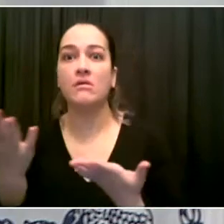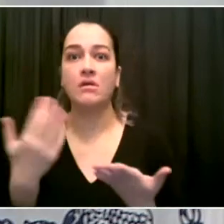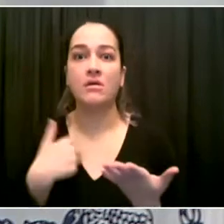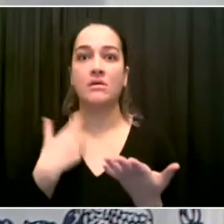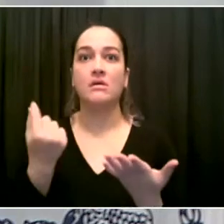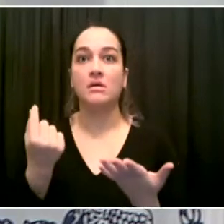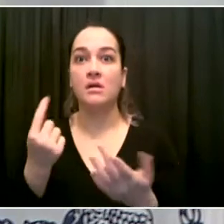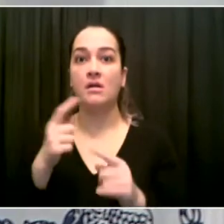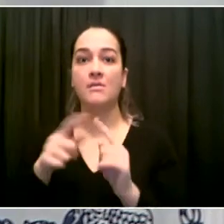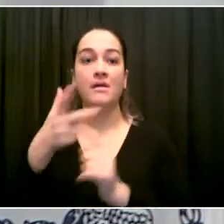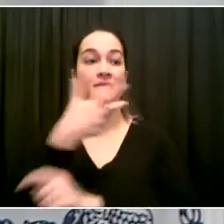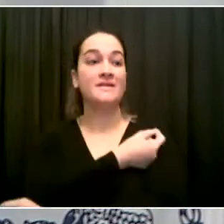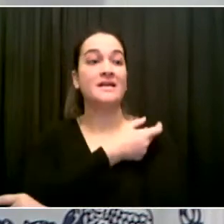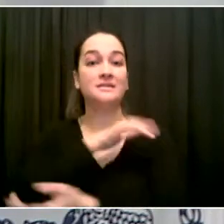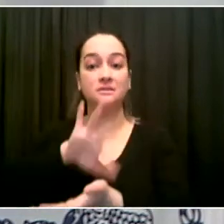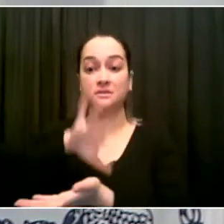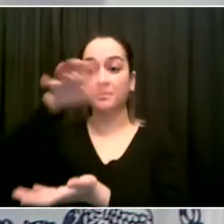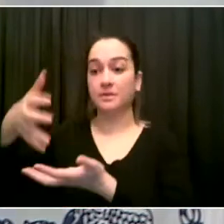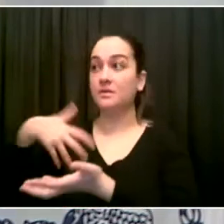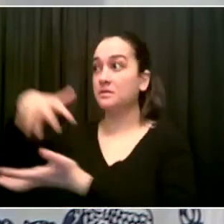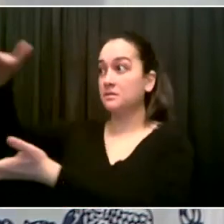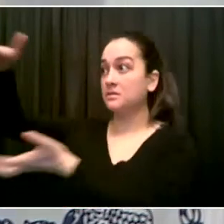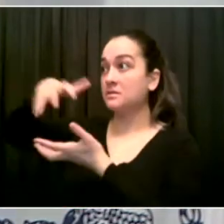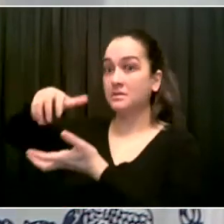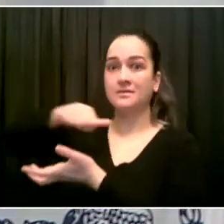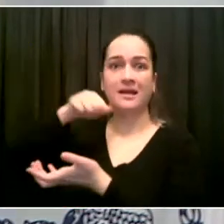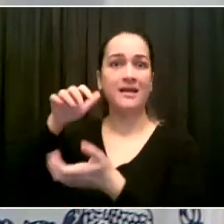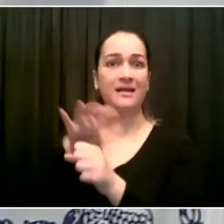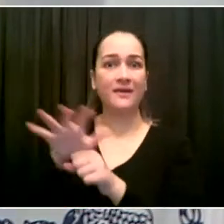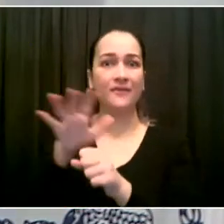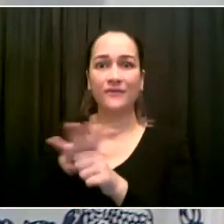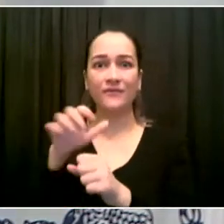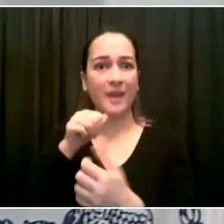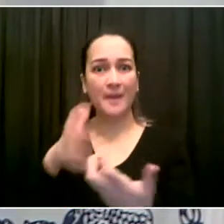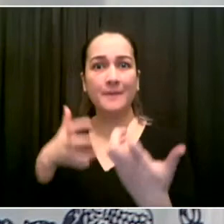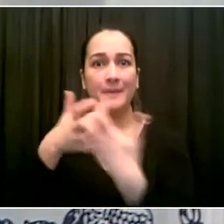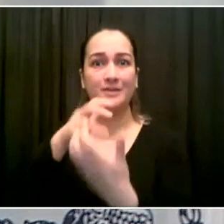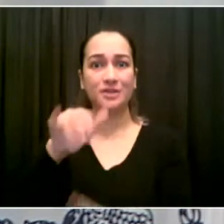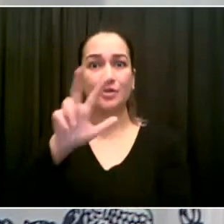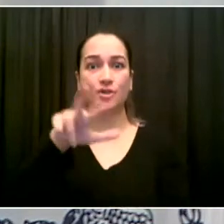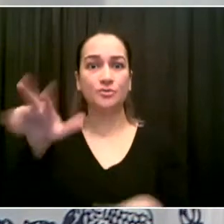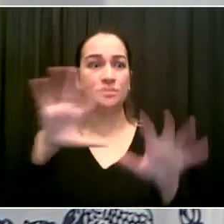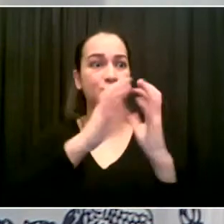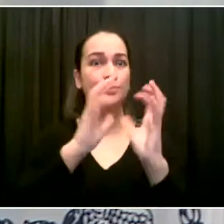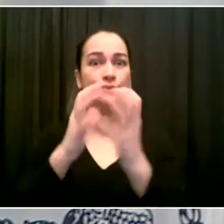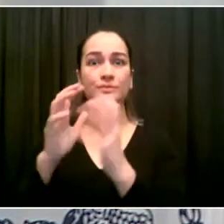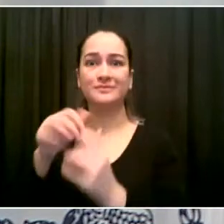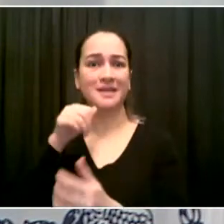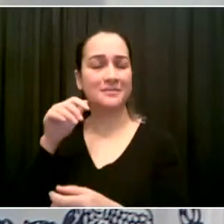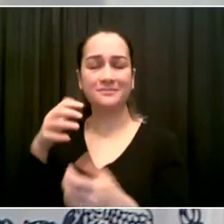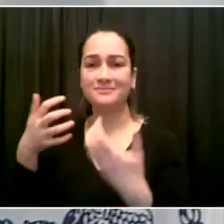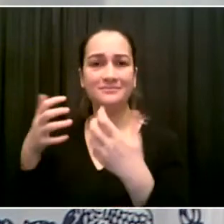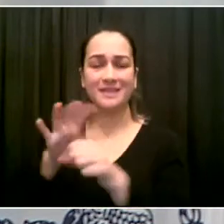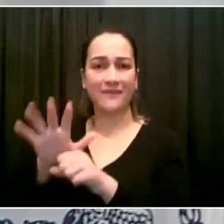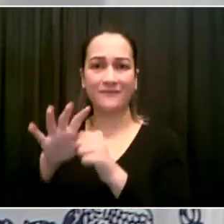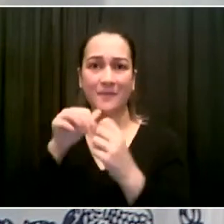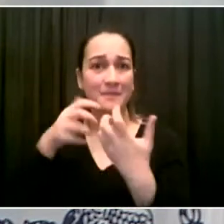CAN'T KEEP UP WITH THAT WITH THE SUPPY PLWE HAVE. THE POINT I WOULD MAKE, DO